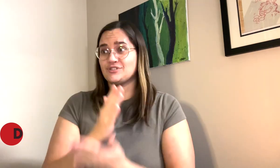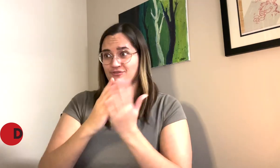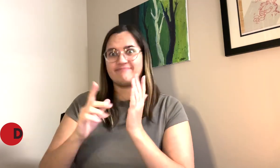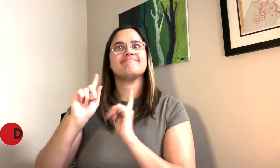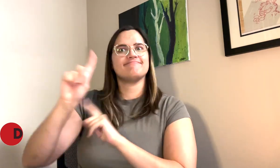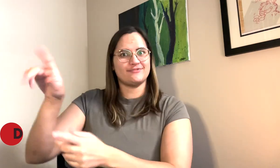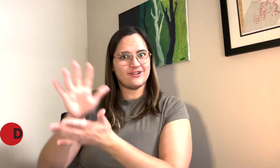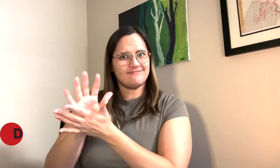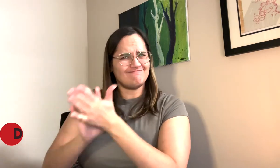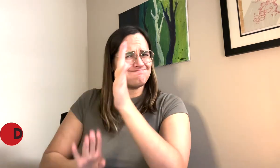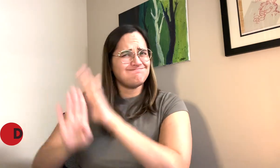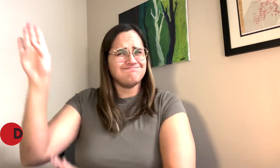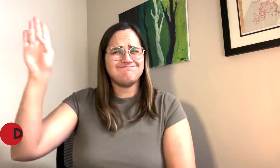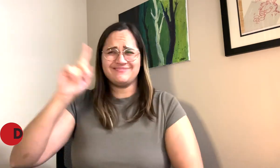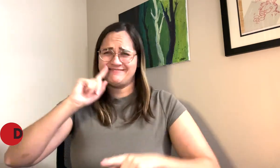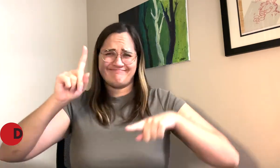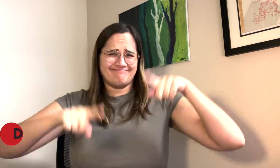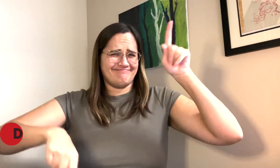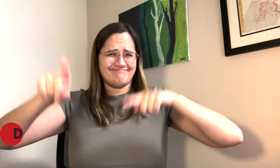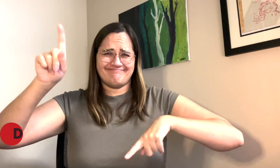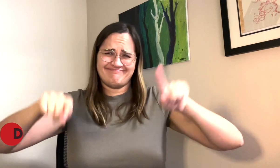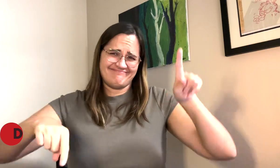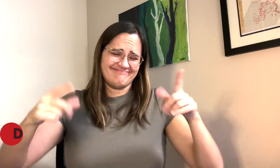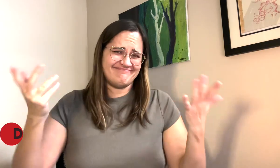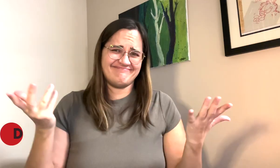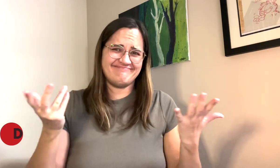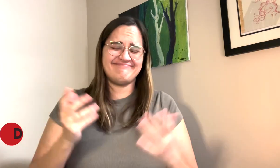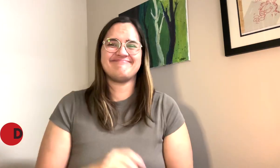It really varies.